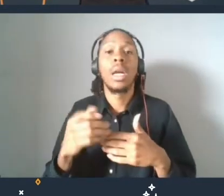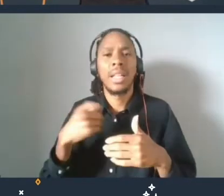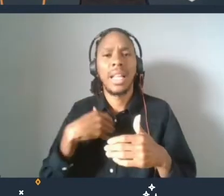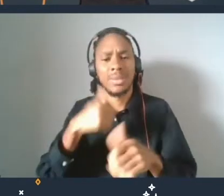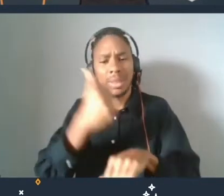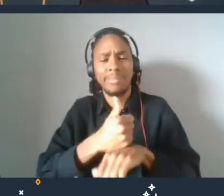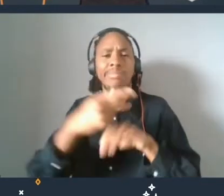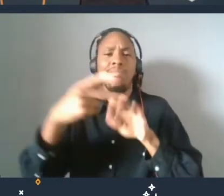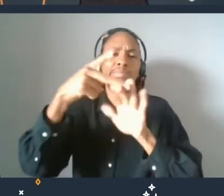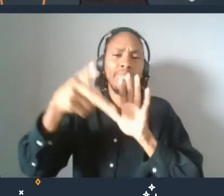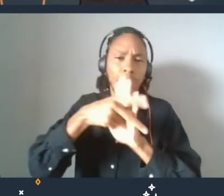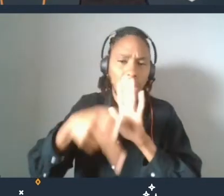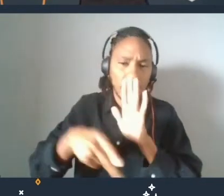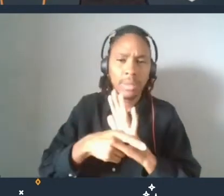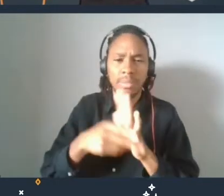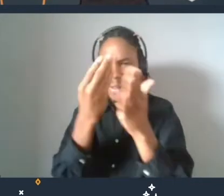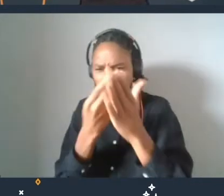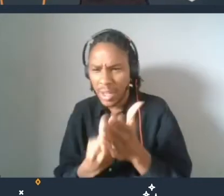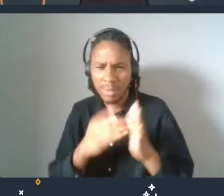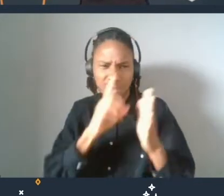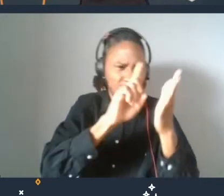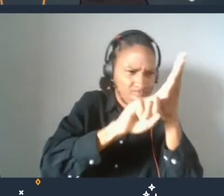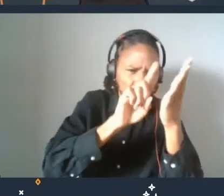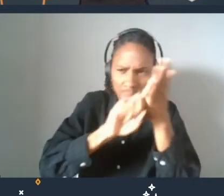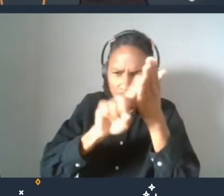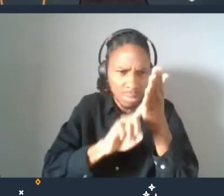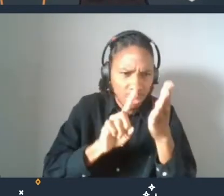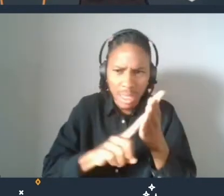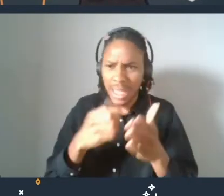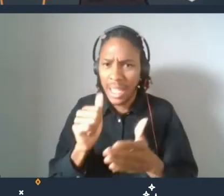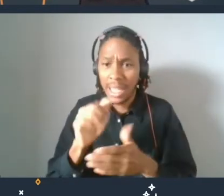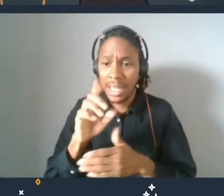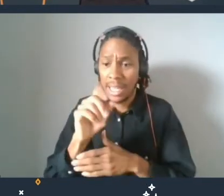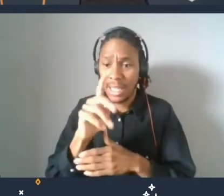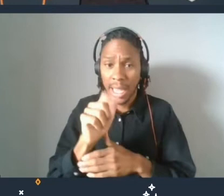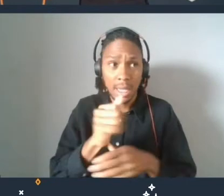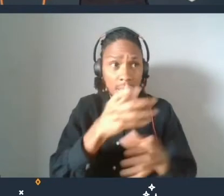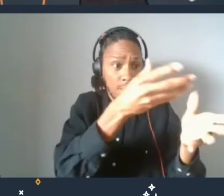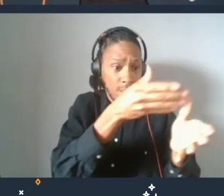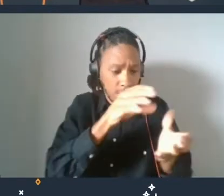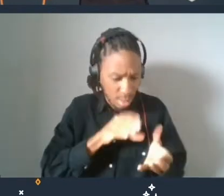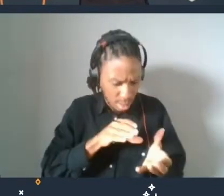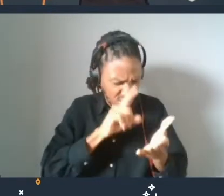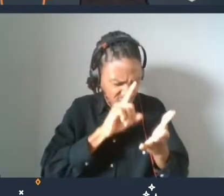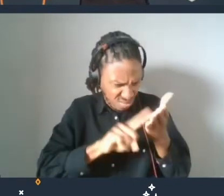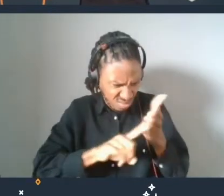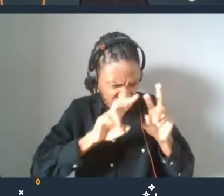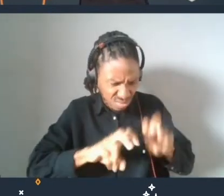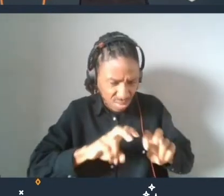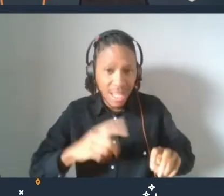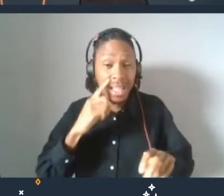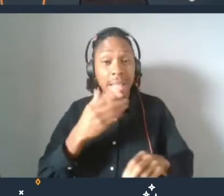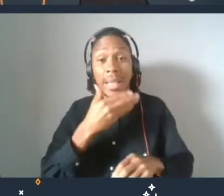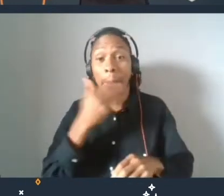to verify these checksums whenever data is being consumed. So we think that the best checksums are really end to end.